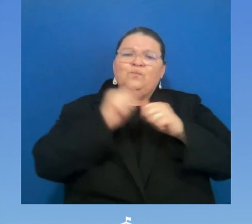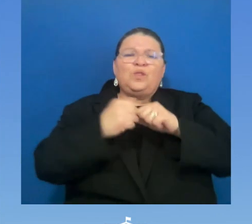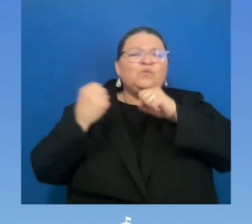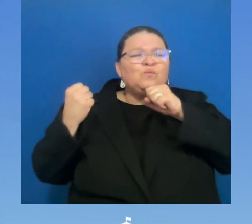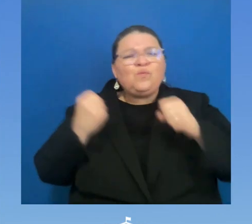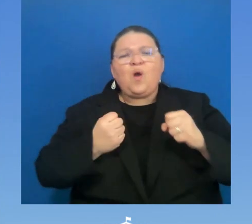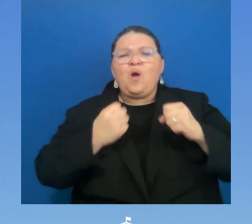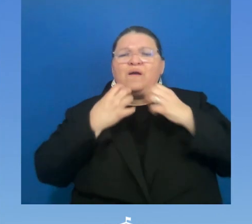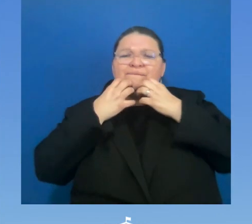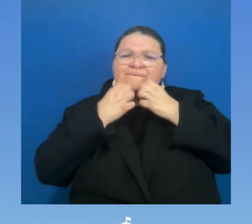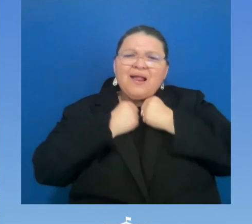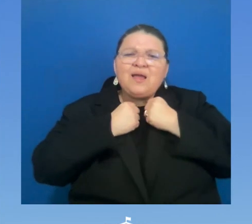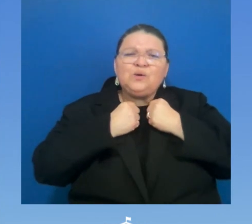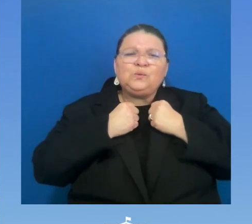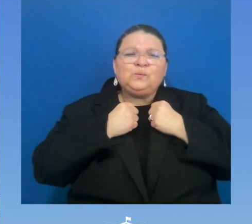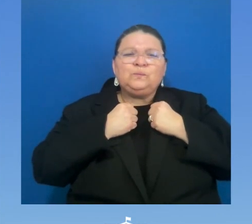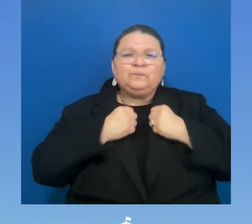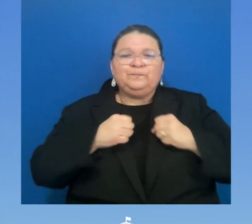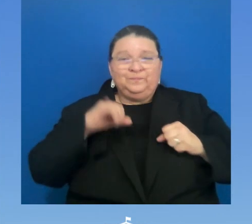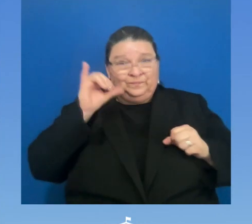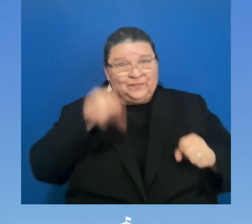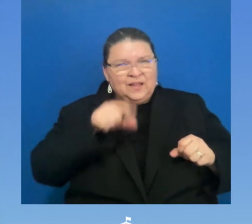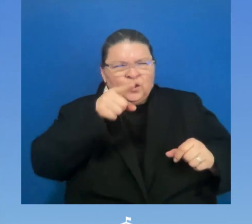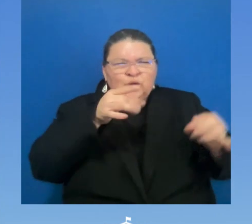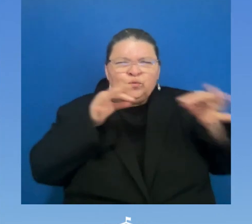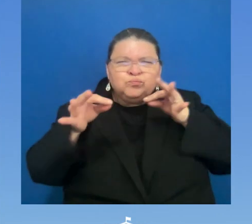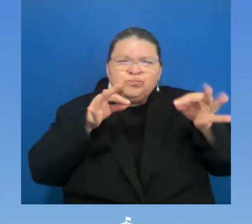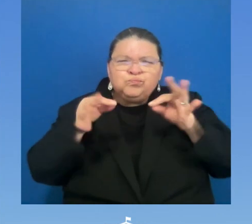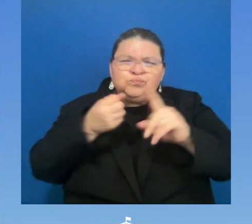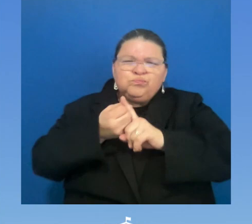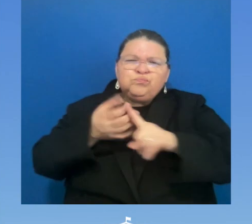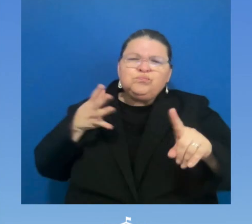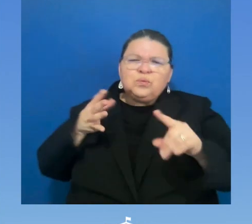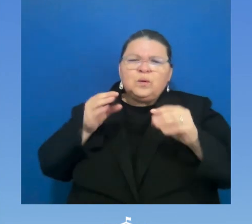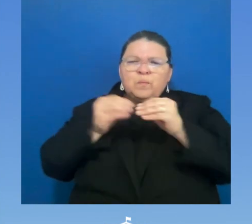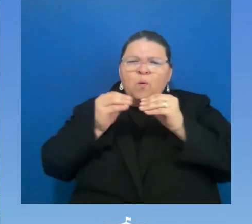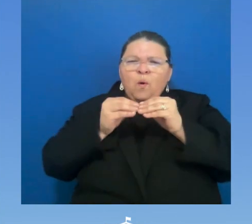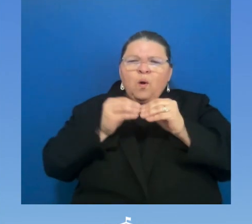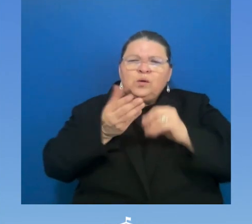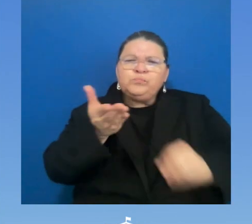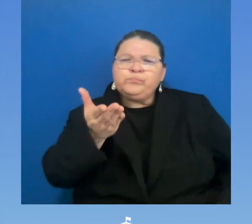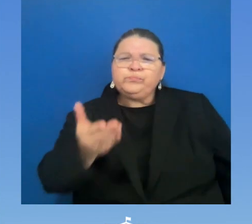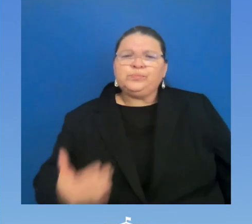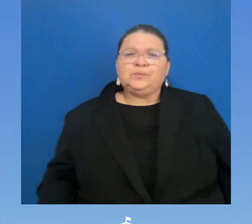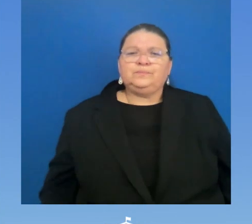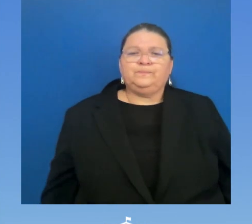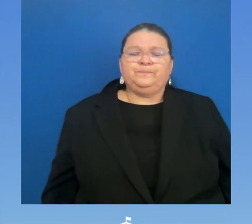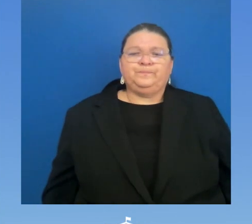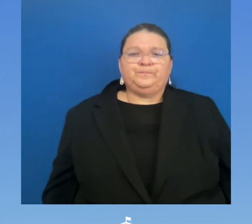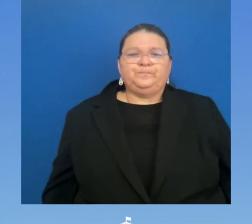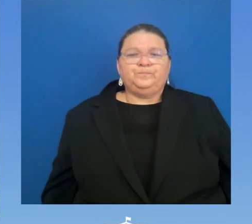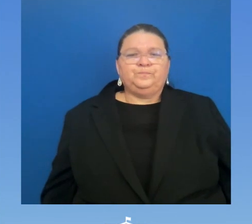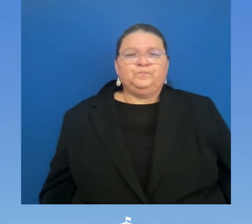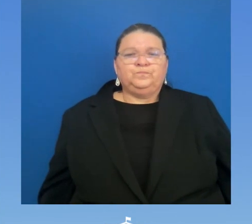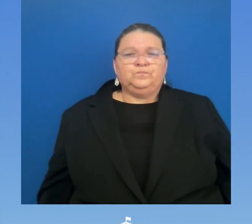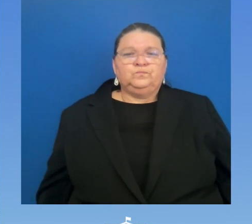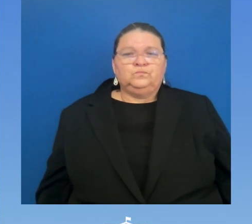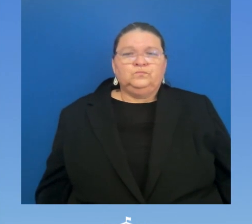on that a little bit about how you use your principles and the values and the tools you're talking about